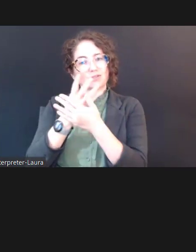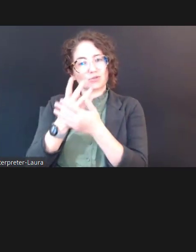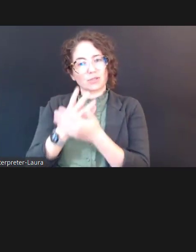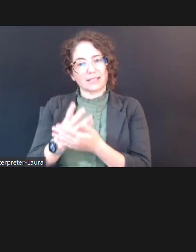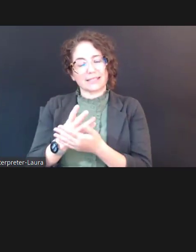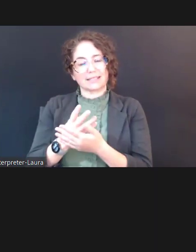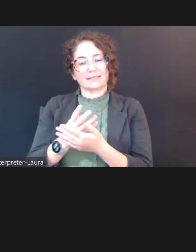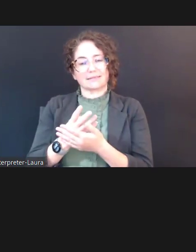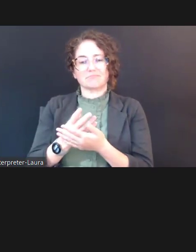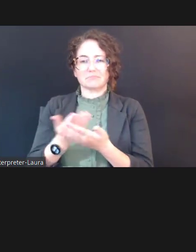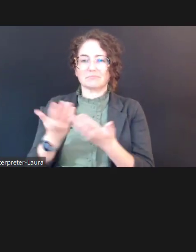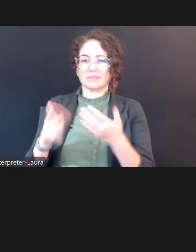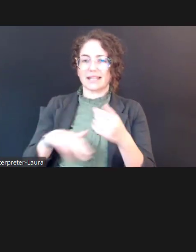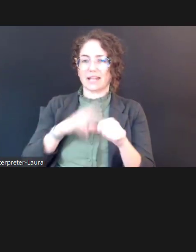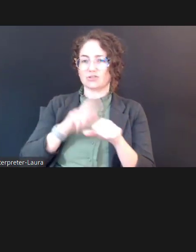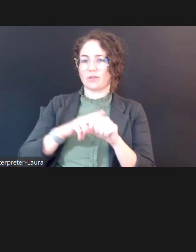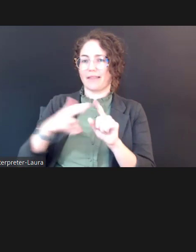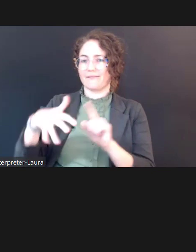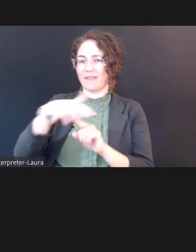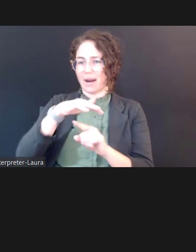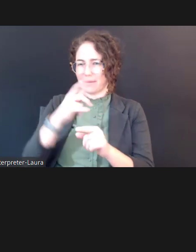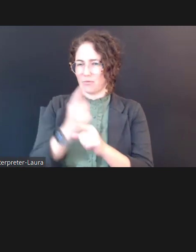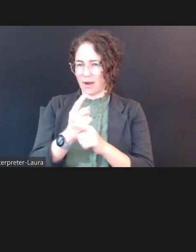diagnostic technician.